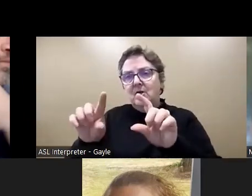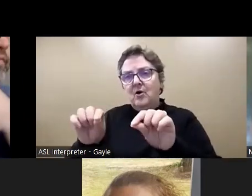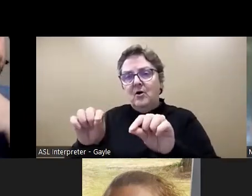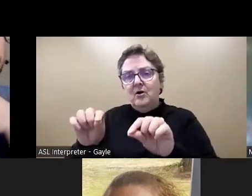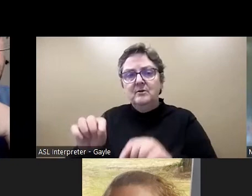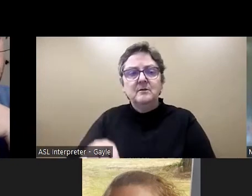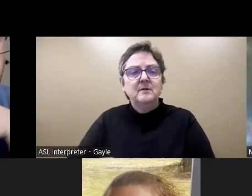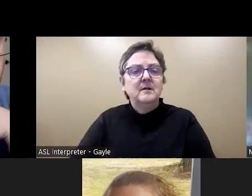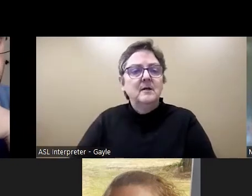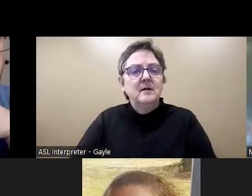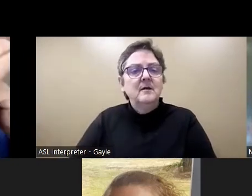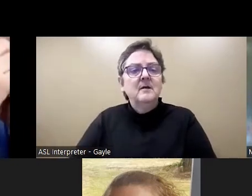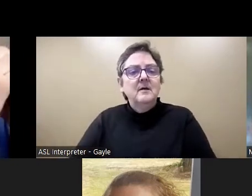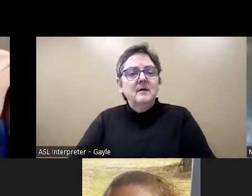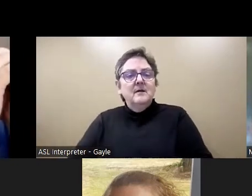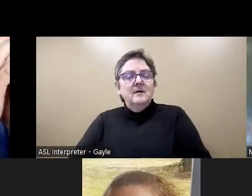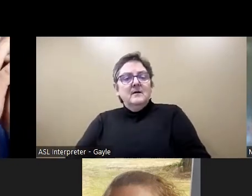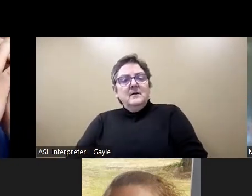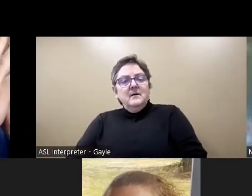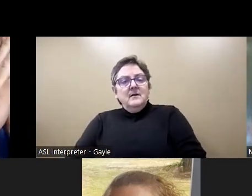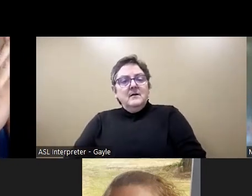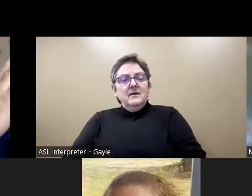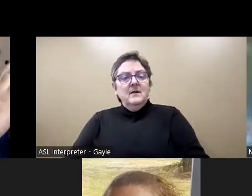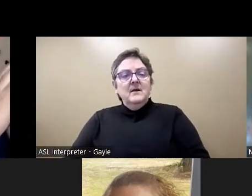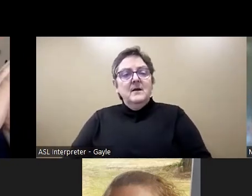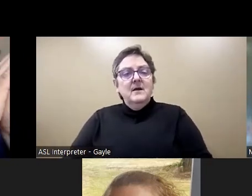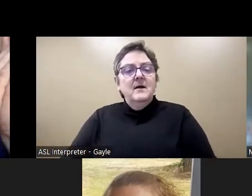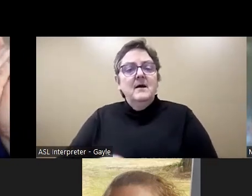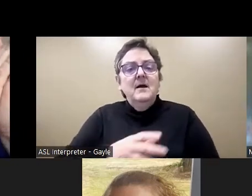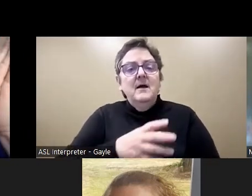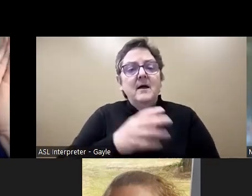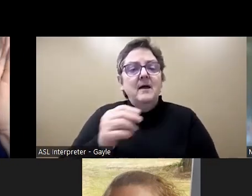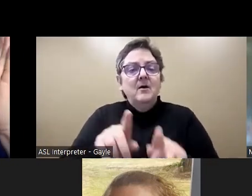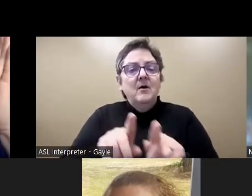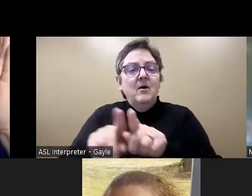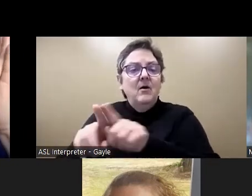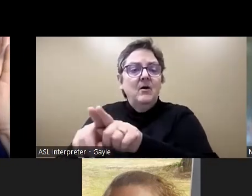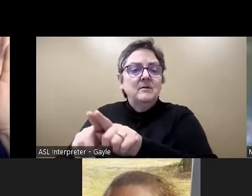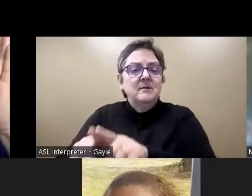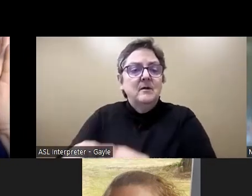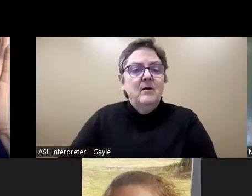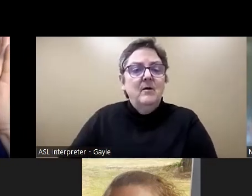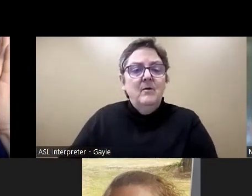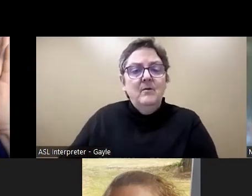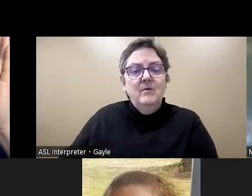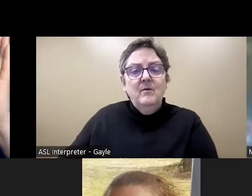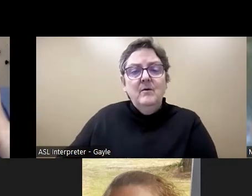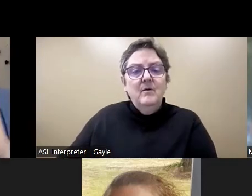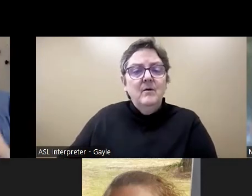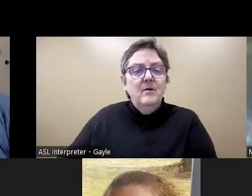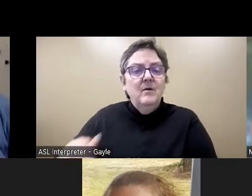is to help with the content development. We're also helping the children put those contents